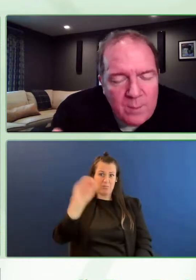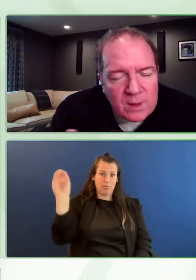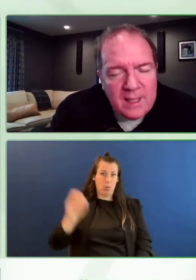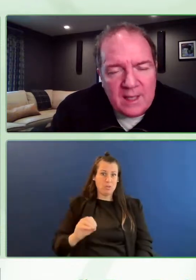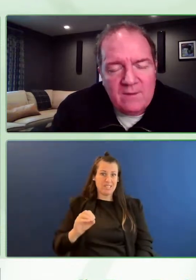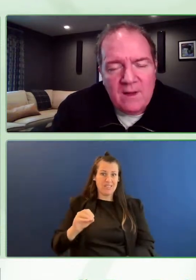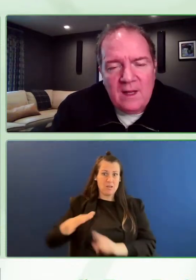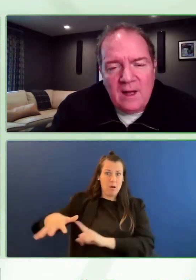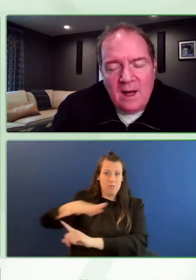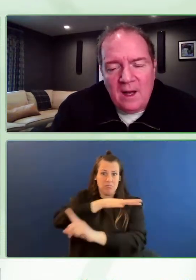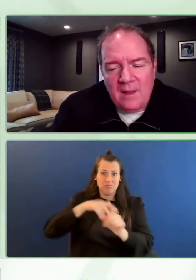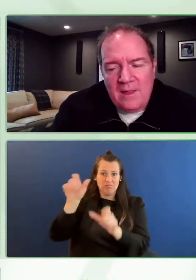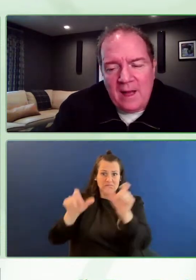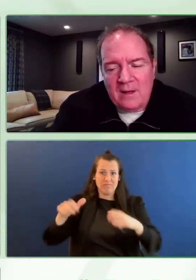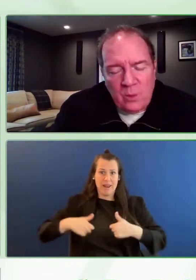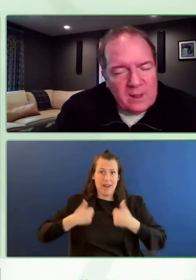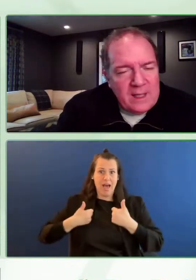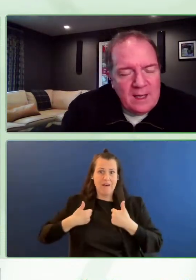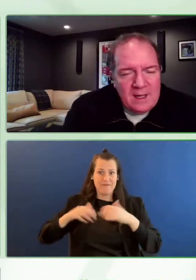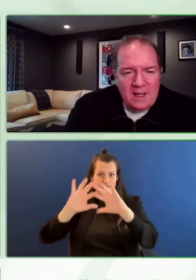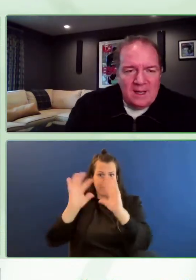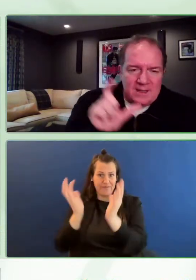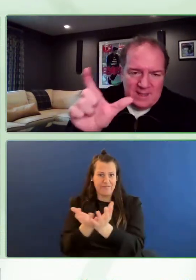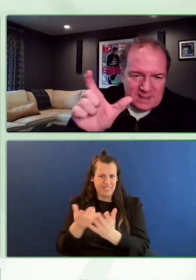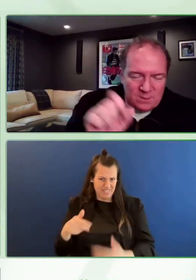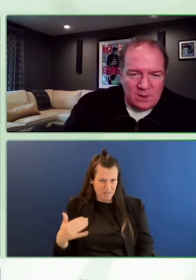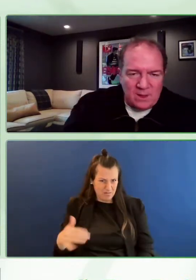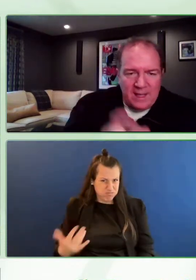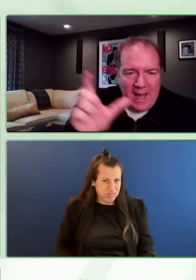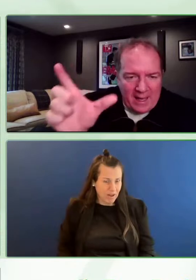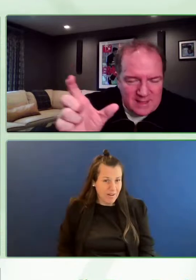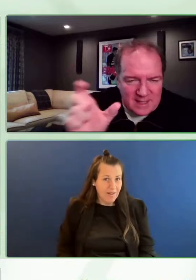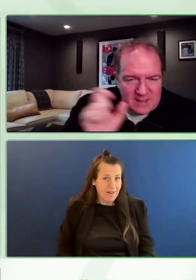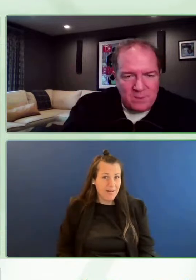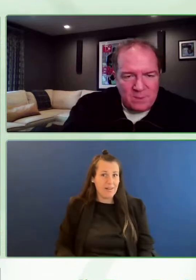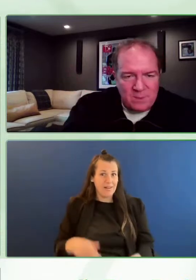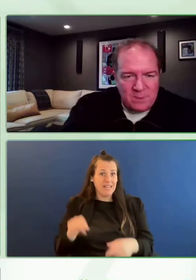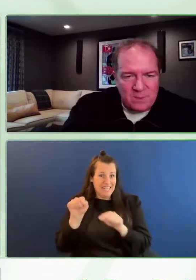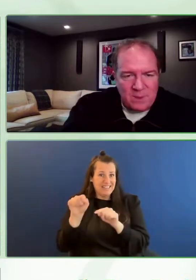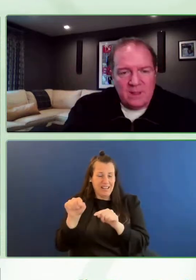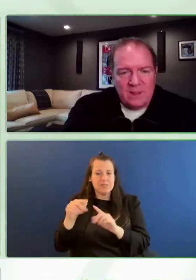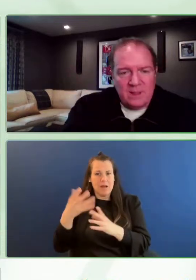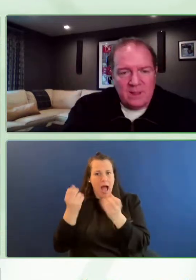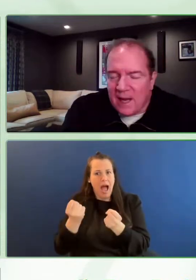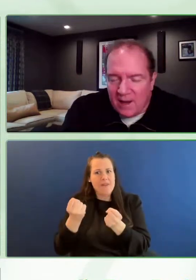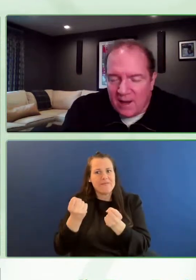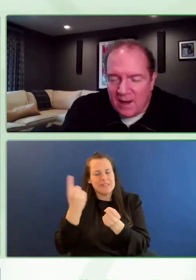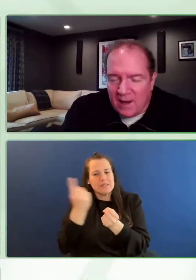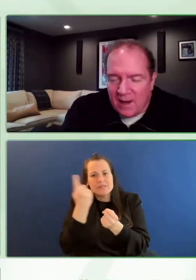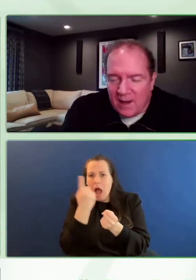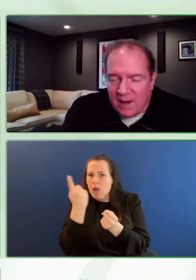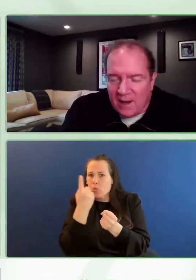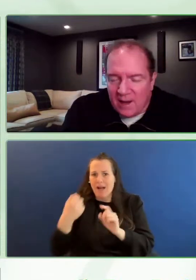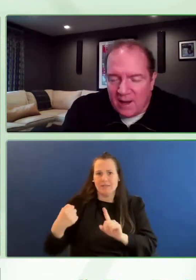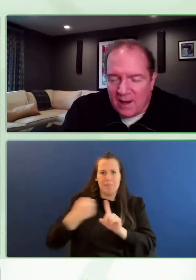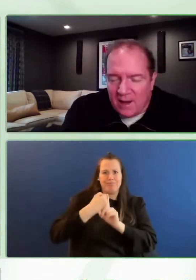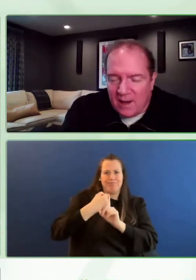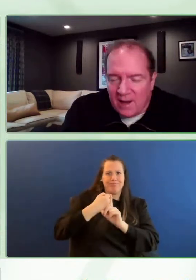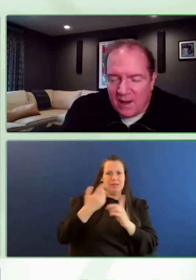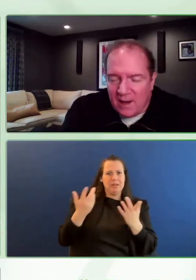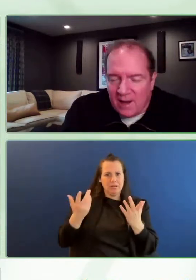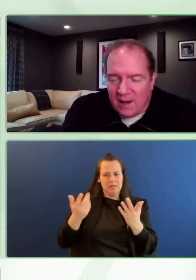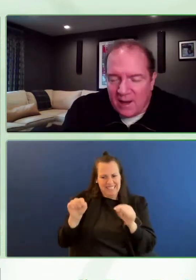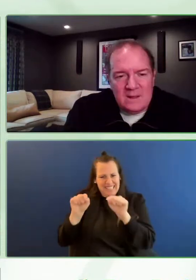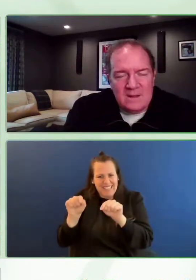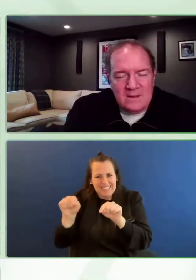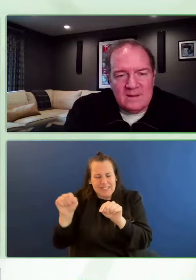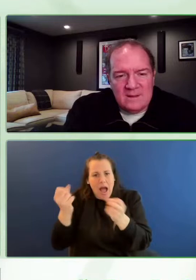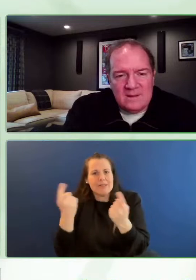There are a lot of things that accessibility impacts everyone in the world.